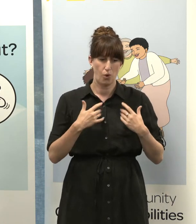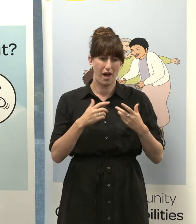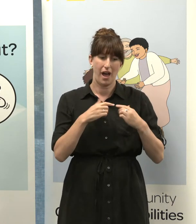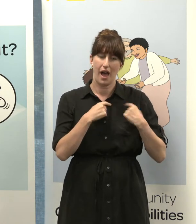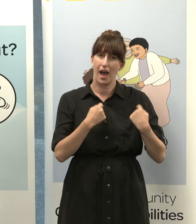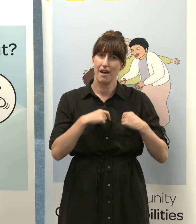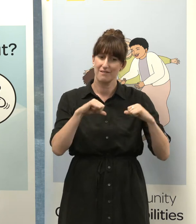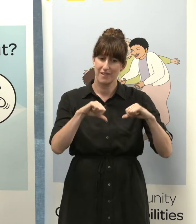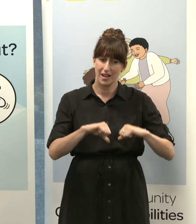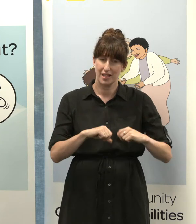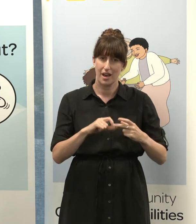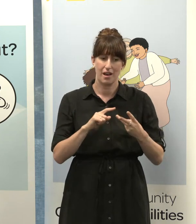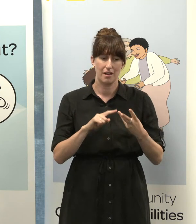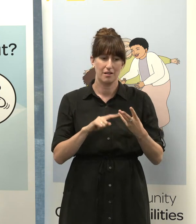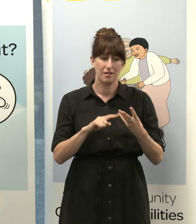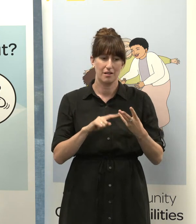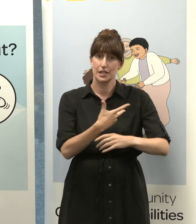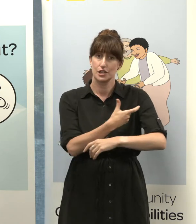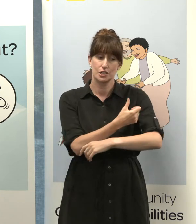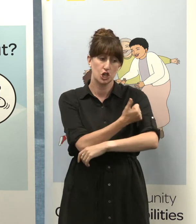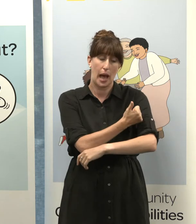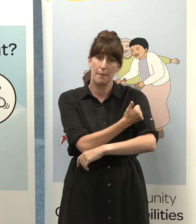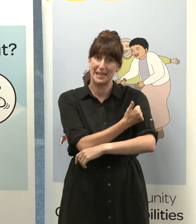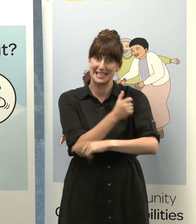asthma, chronic lung disease,